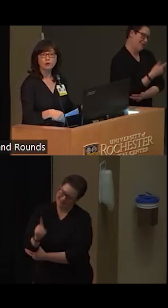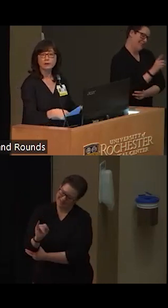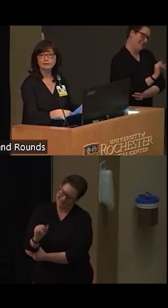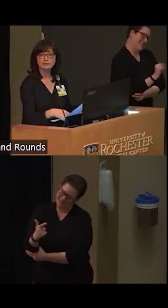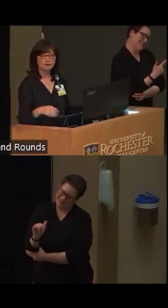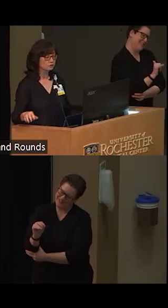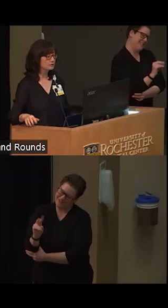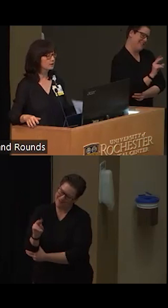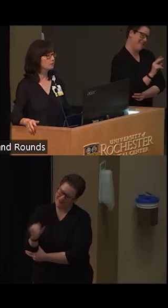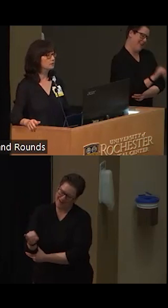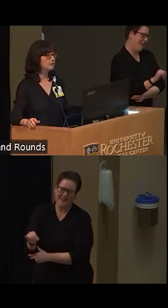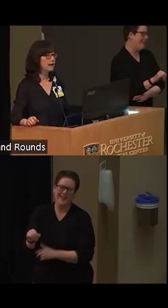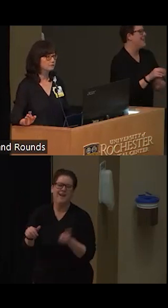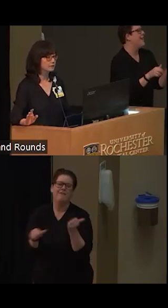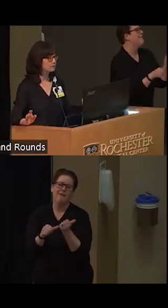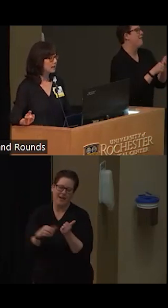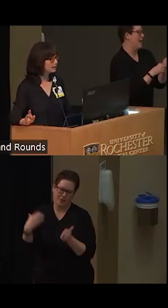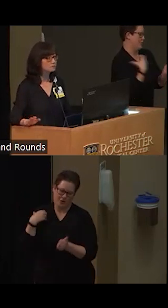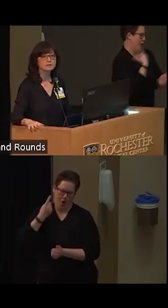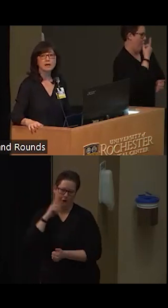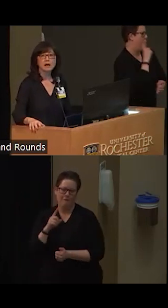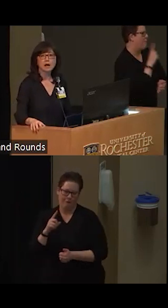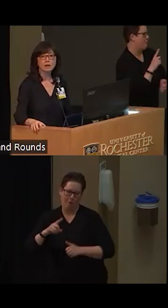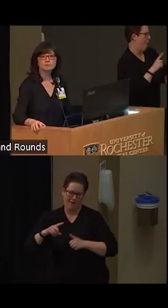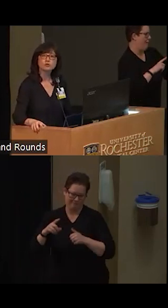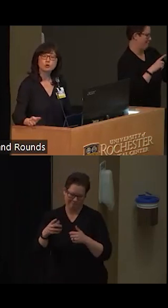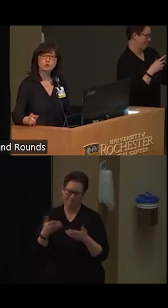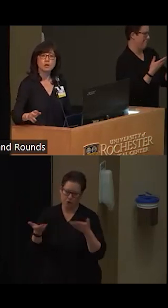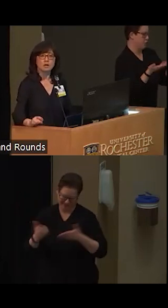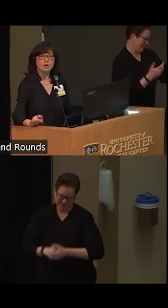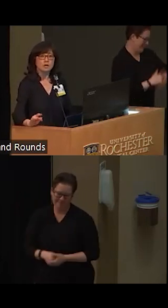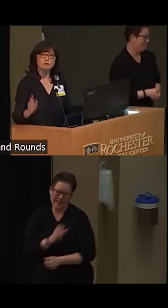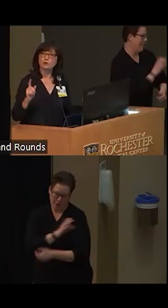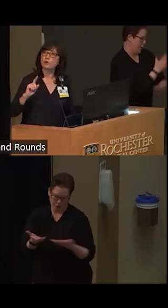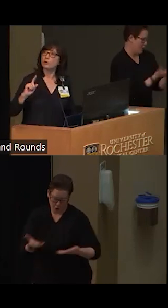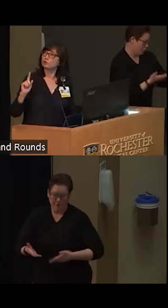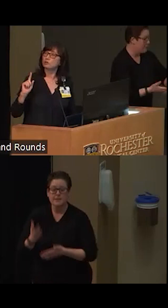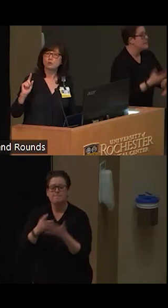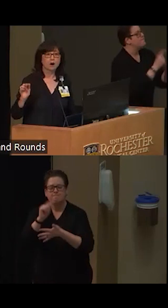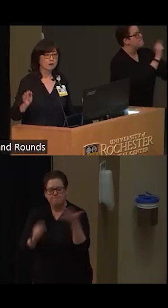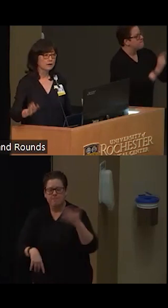um before we get started just a couple of housekeeping items um so for those who are